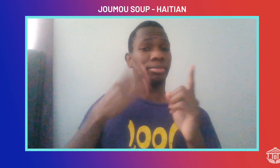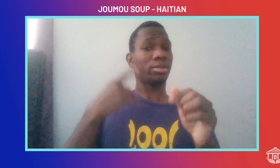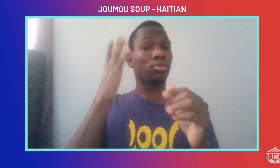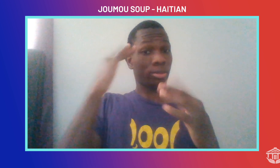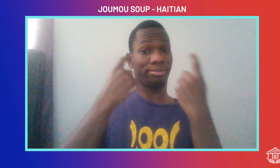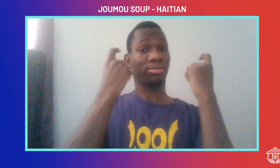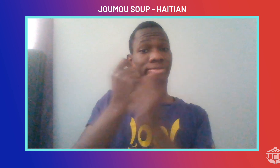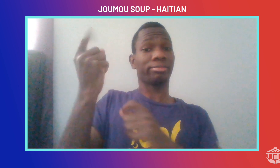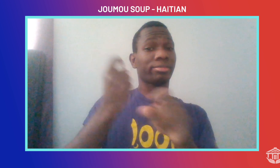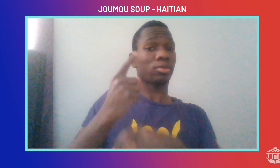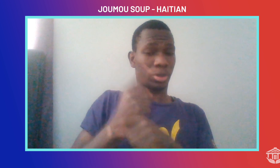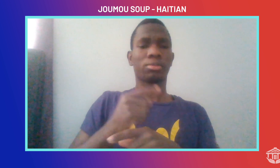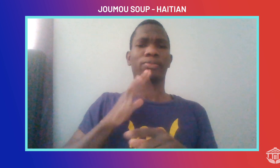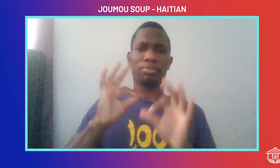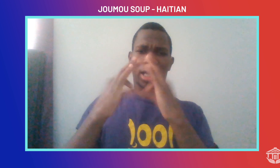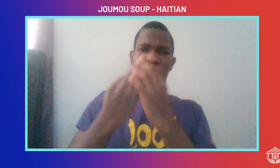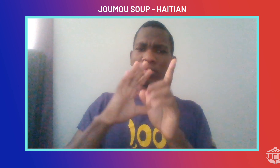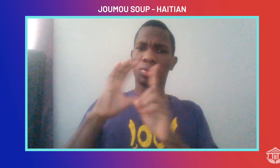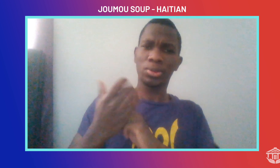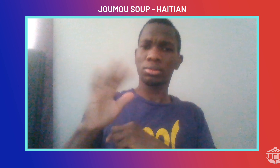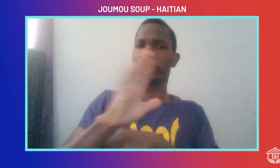Families all have their own ways of celebrating, and I wanted to share one